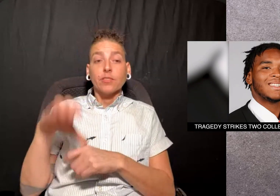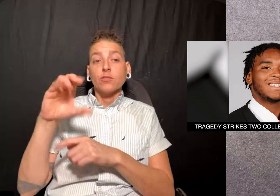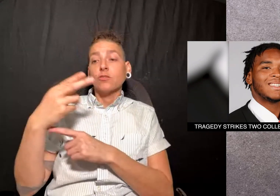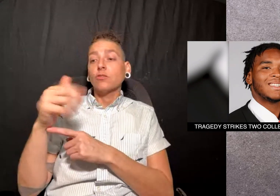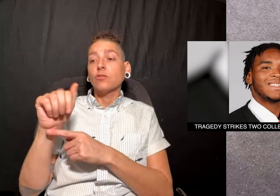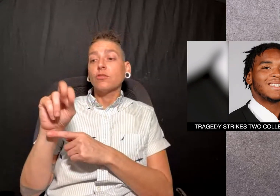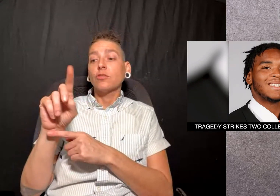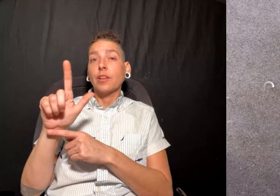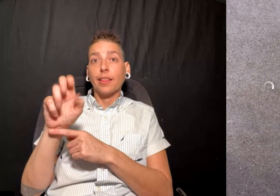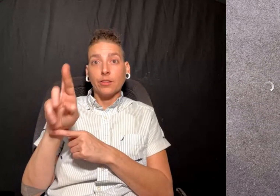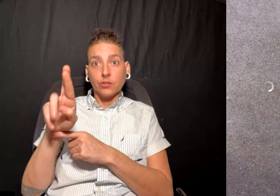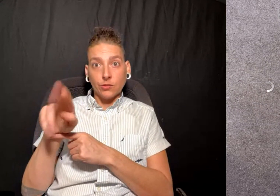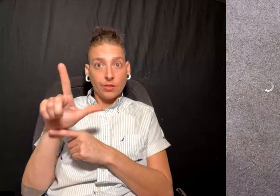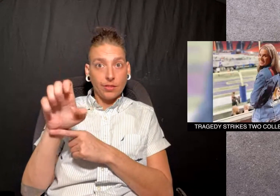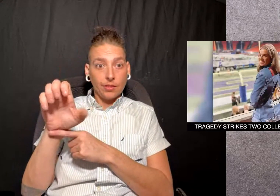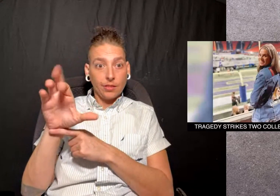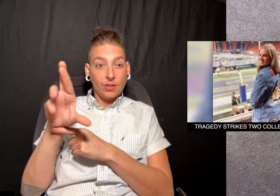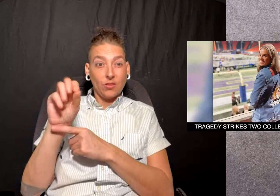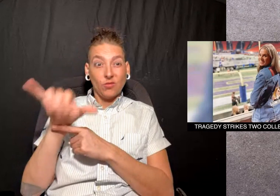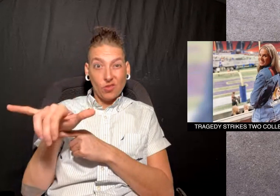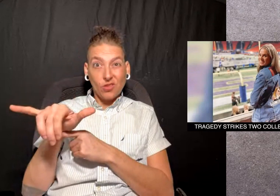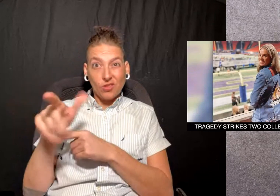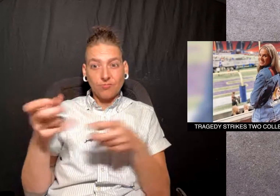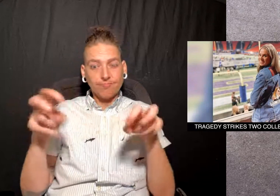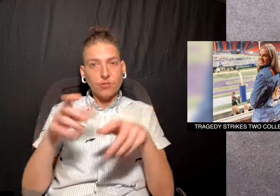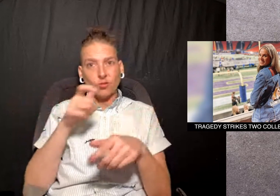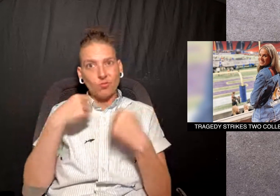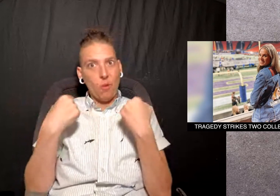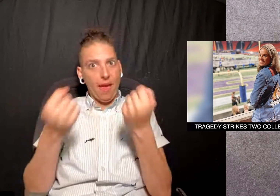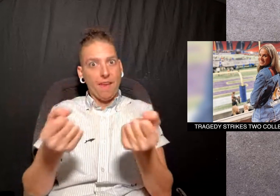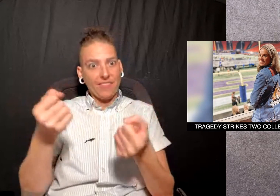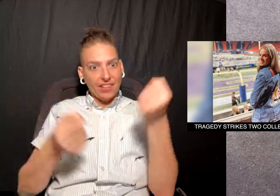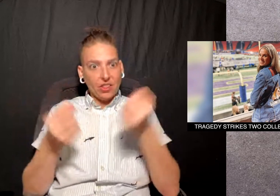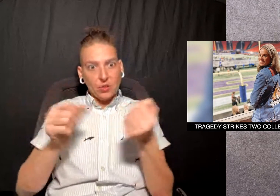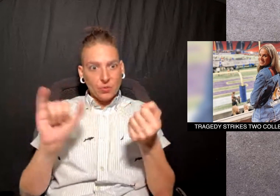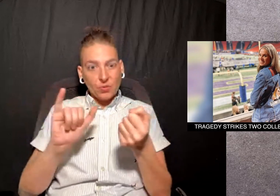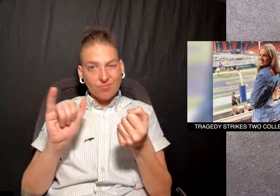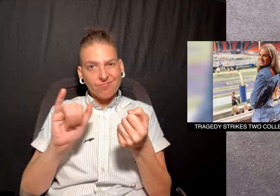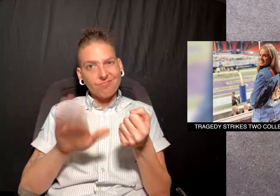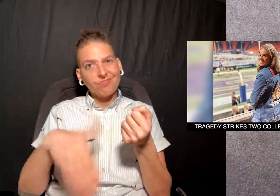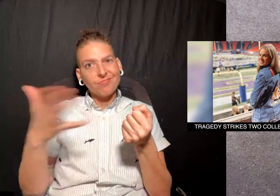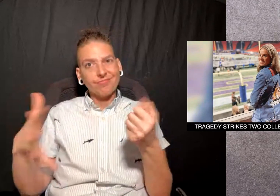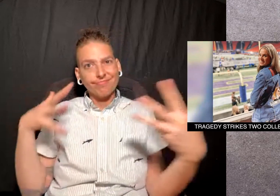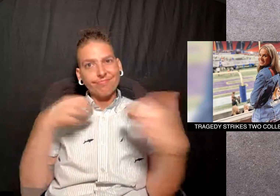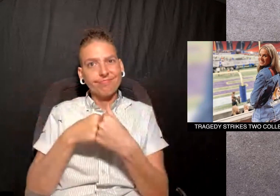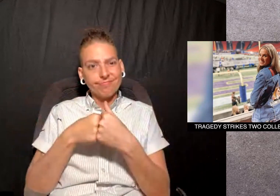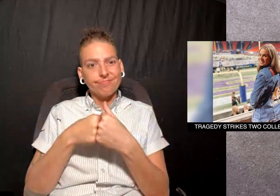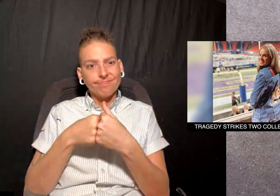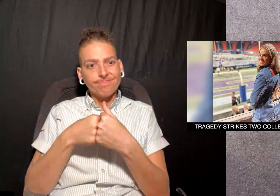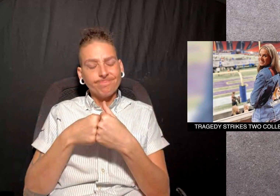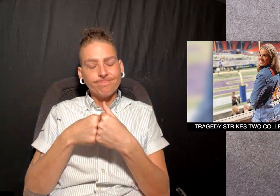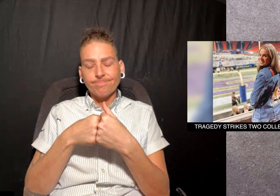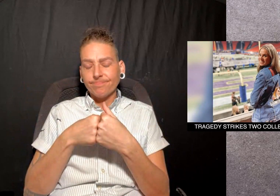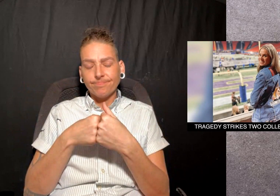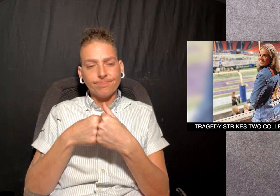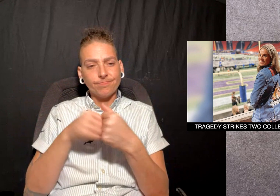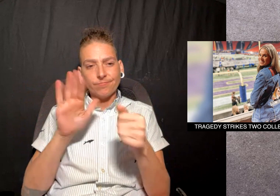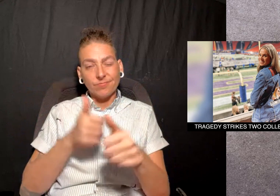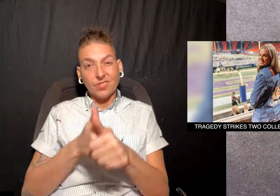UGA staffer Chandler Lecroy who was driving the vehicle also died in the crash according to police